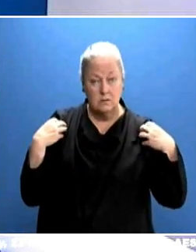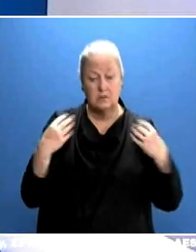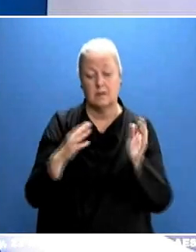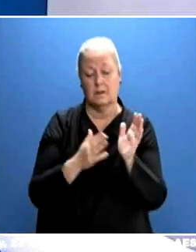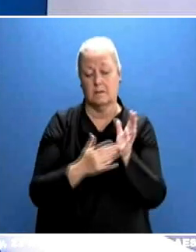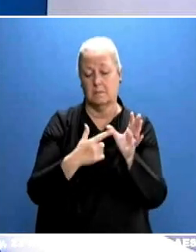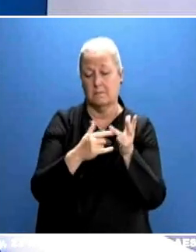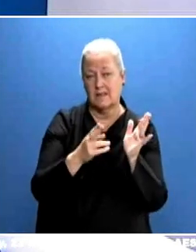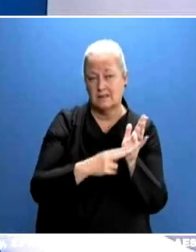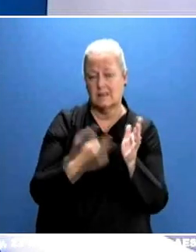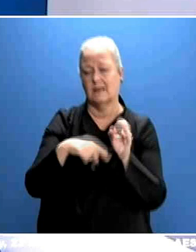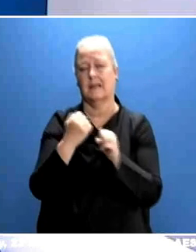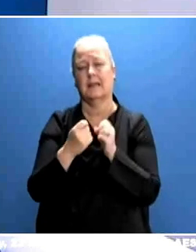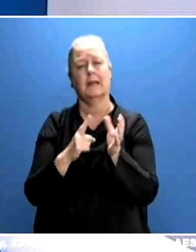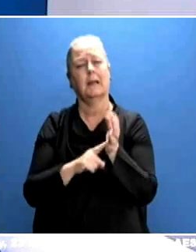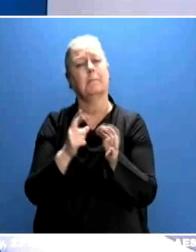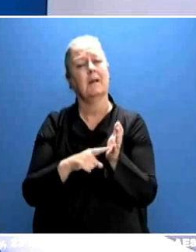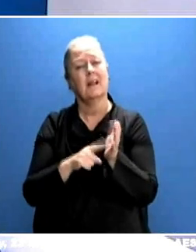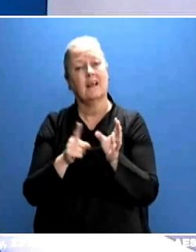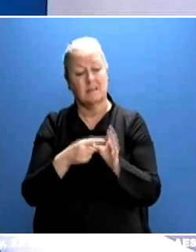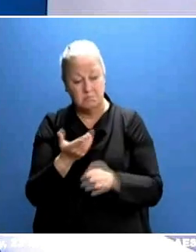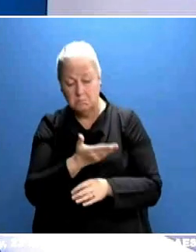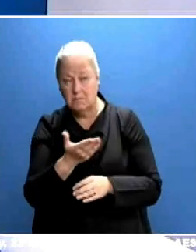and Commissioner Galbally if they have any questions, first with Commissioner Mason.